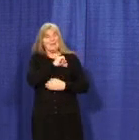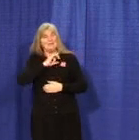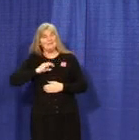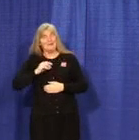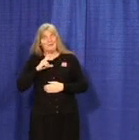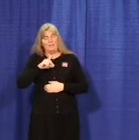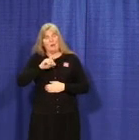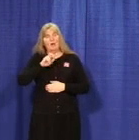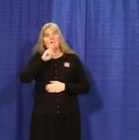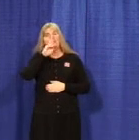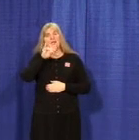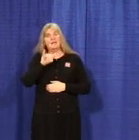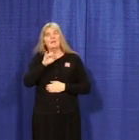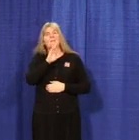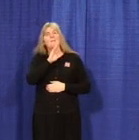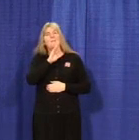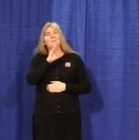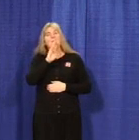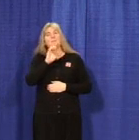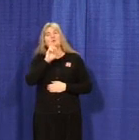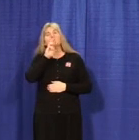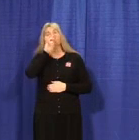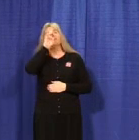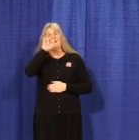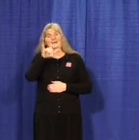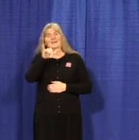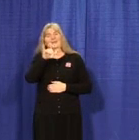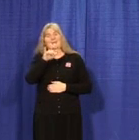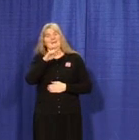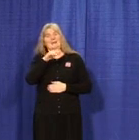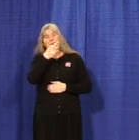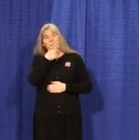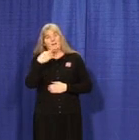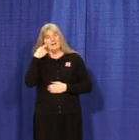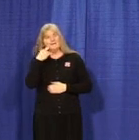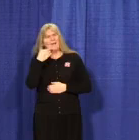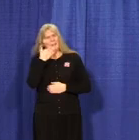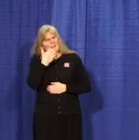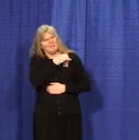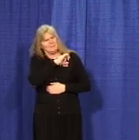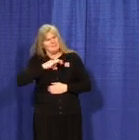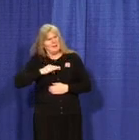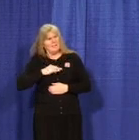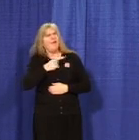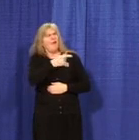polarity brewing for being so vigilant and ensuring that the Safe Six are being practised in